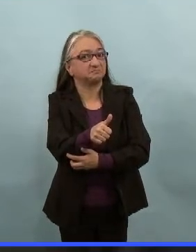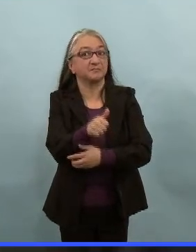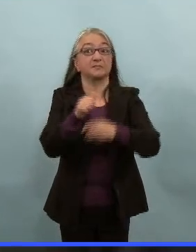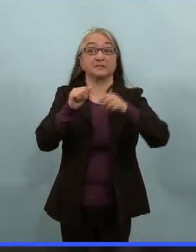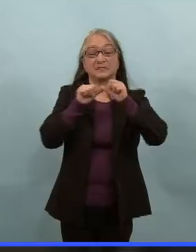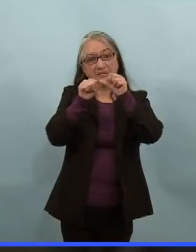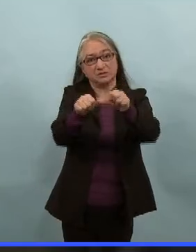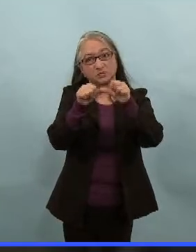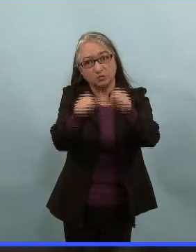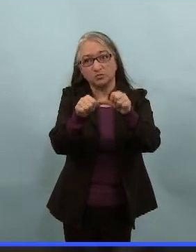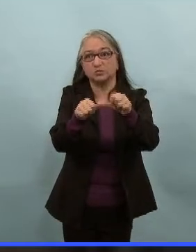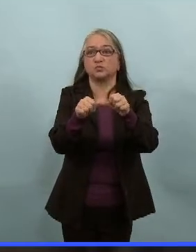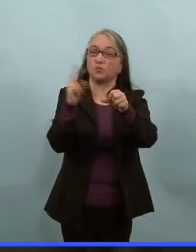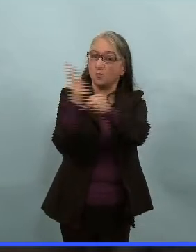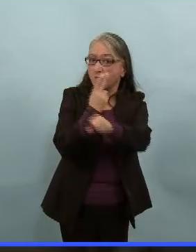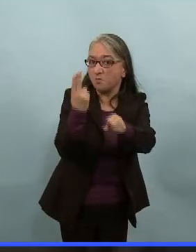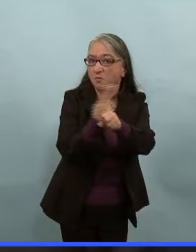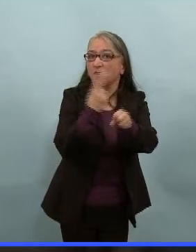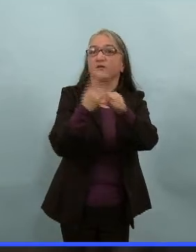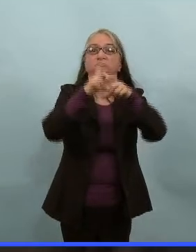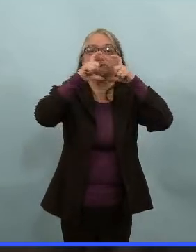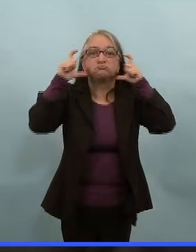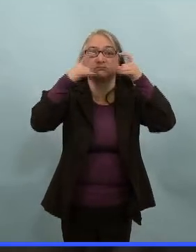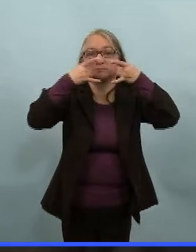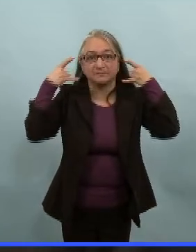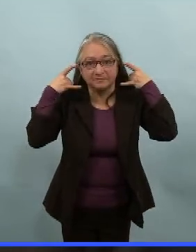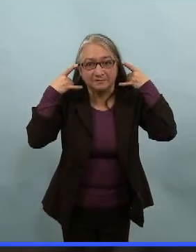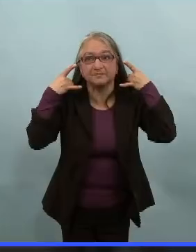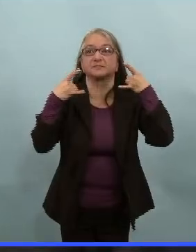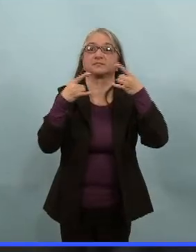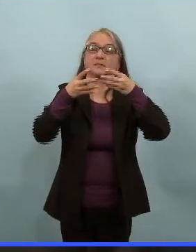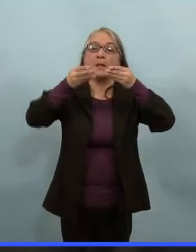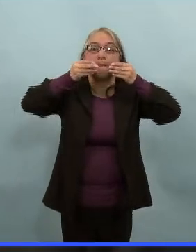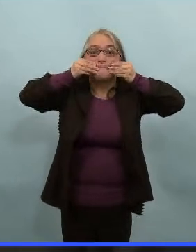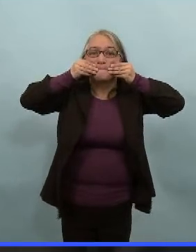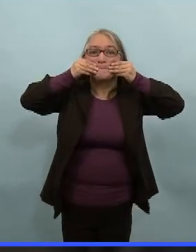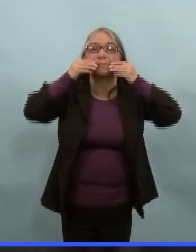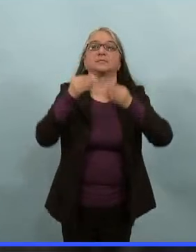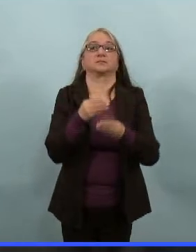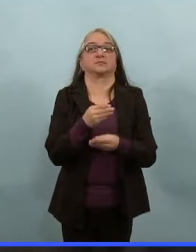mask the type of mask really isn't too important depending on the setting that you might be working